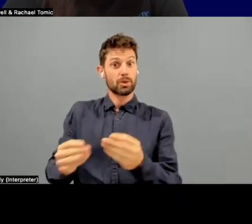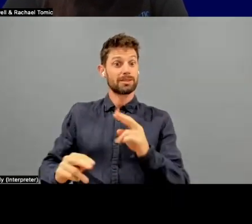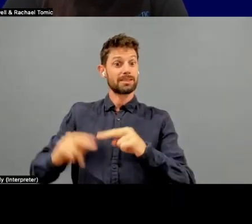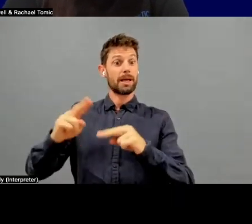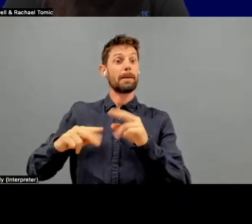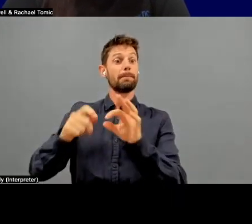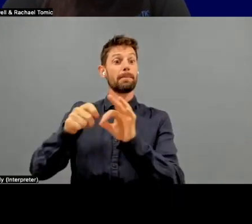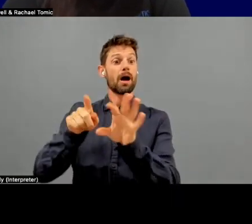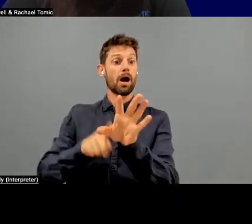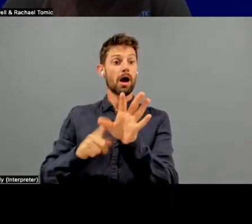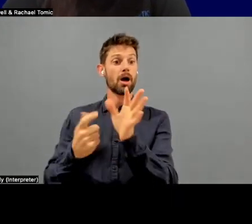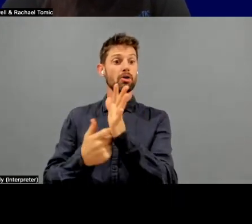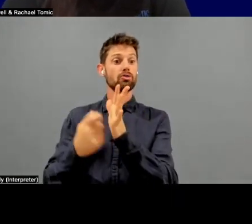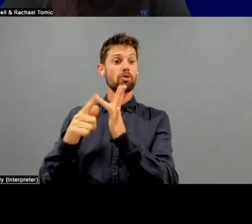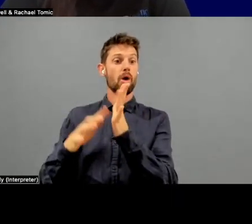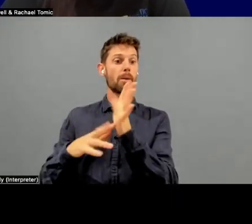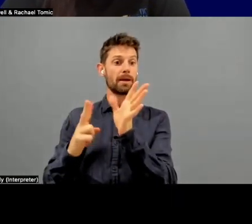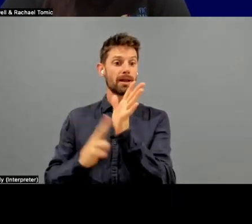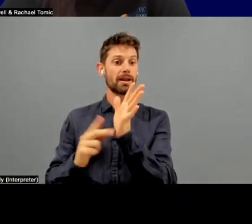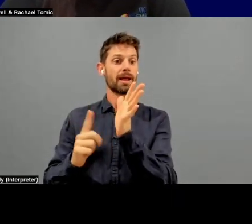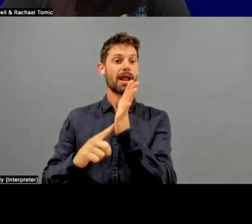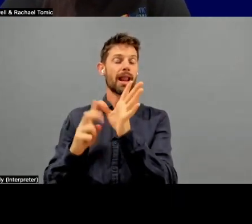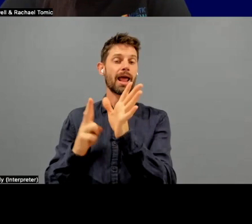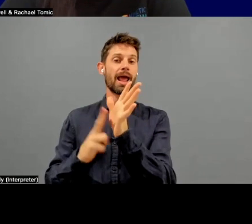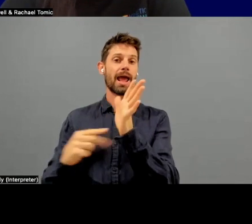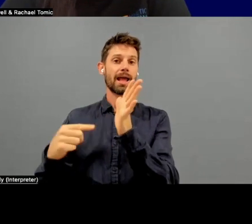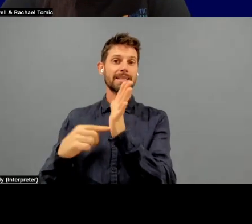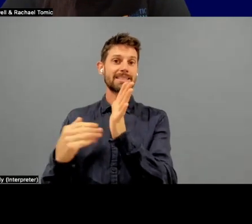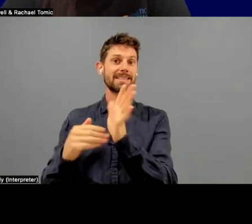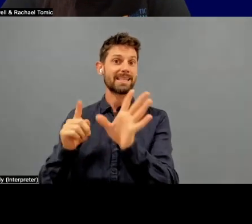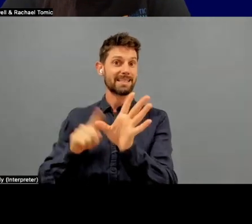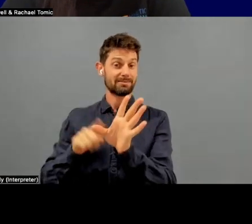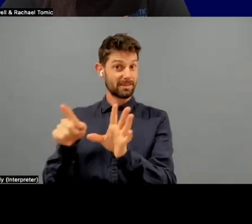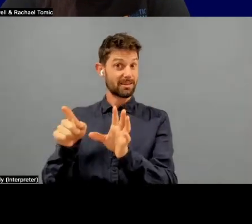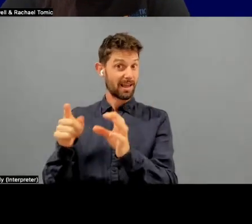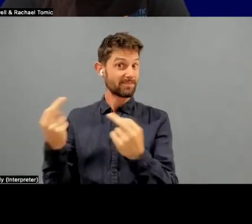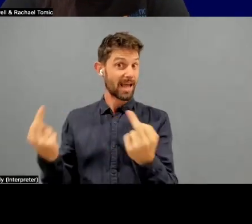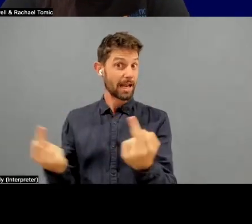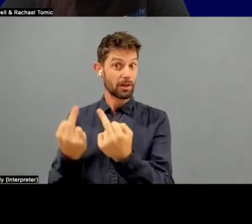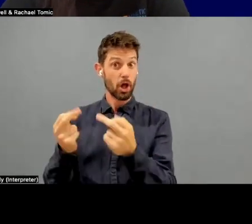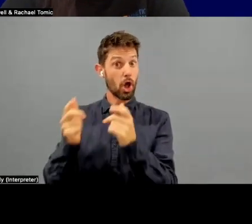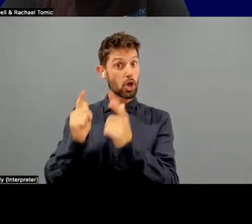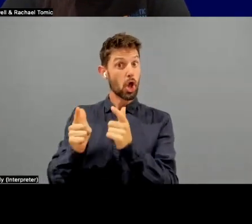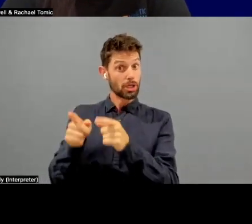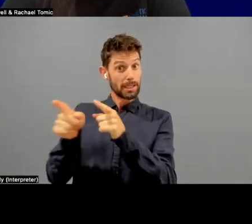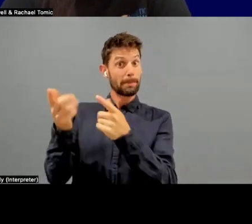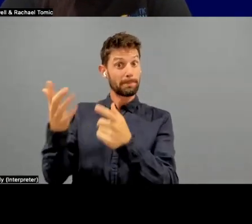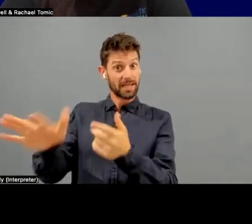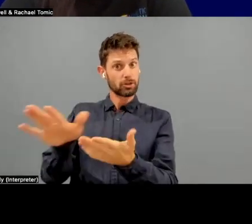are widely available and many have been translated into easy-read tools for families to use. Some of